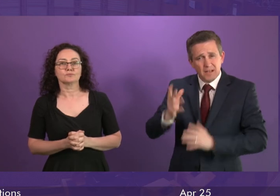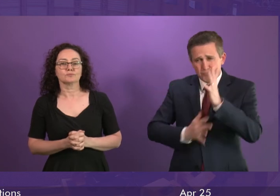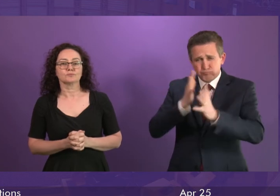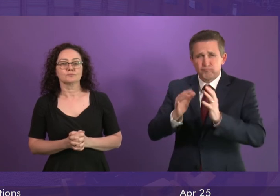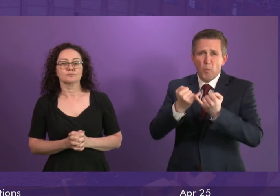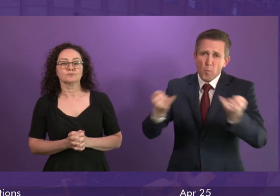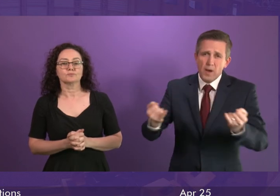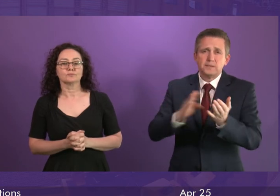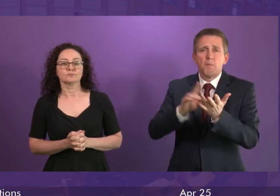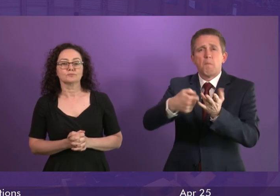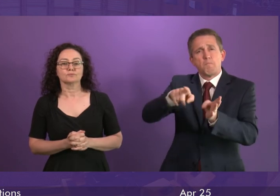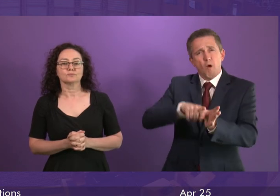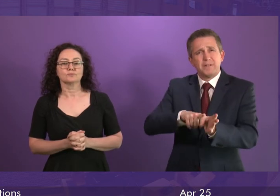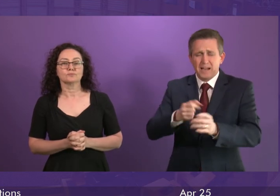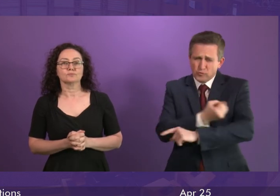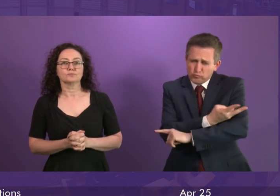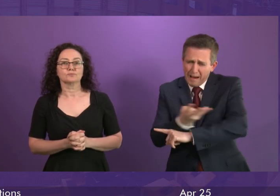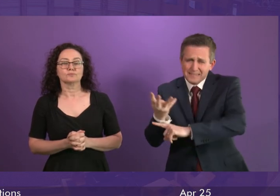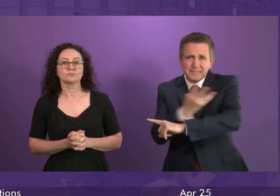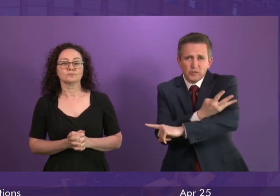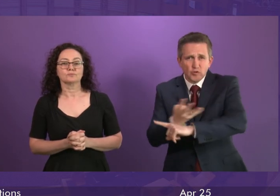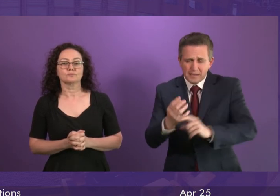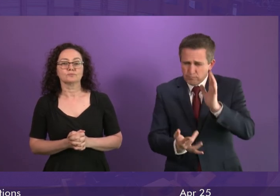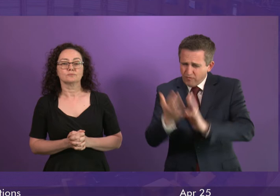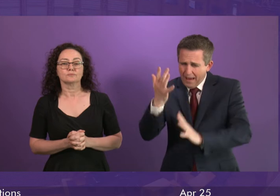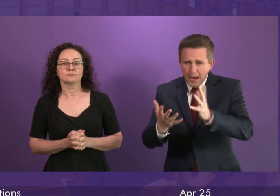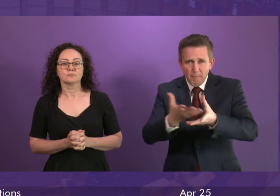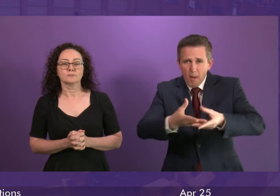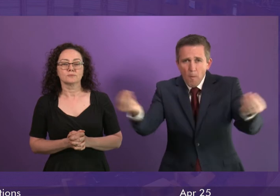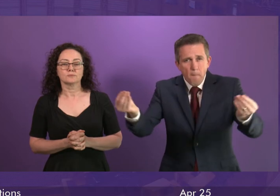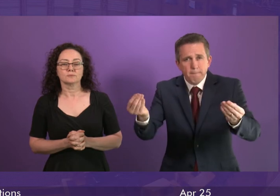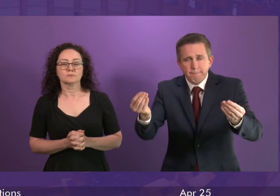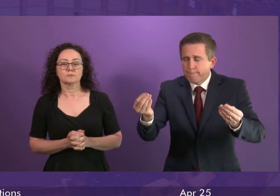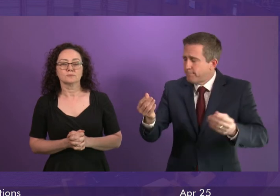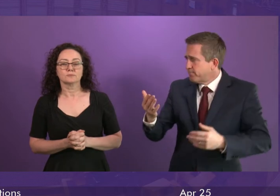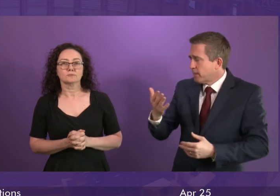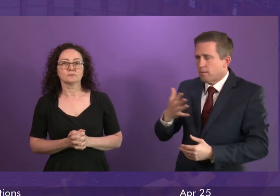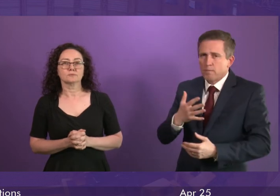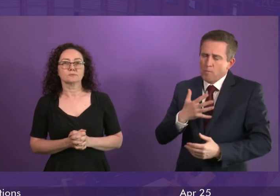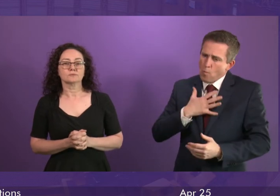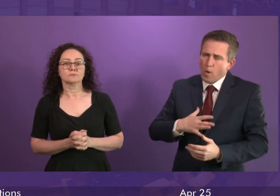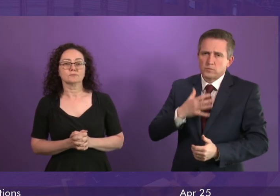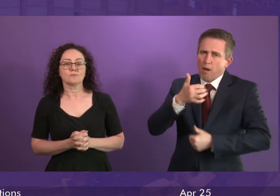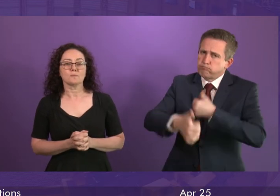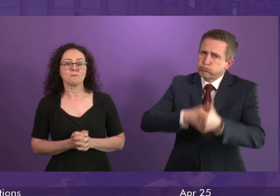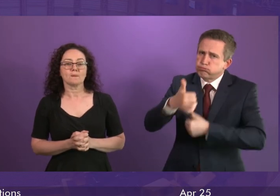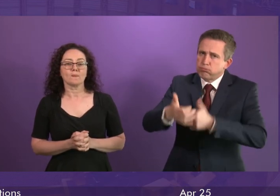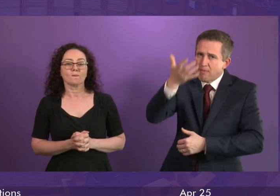notably in Moray, where large areas of grassland have been destroyed. Will she join me in thanking all those who have been involved in fighting the fires—most notably the Scottish Fire